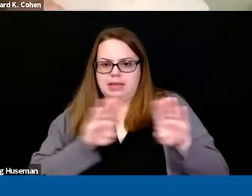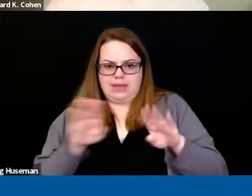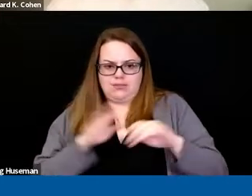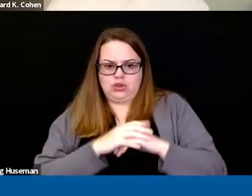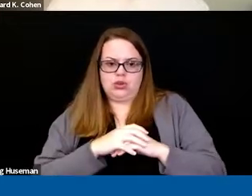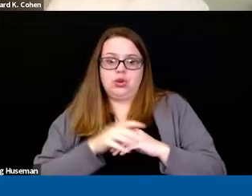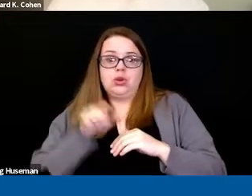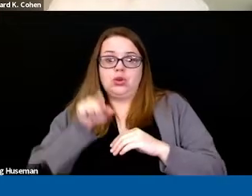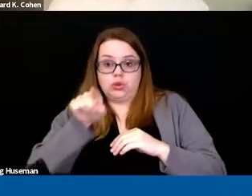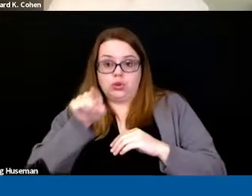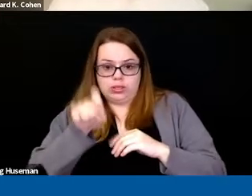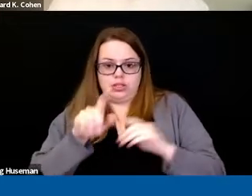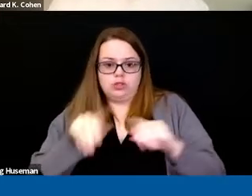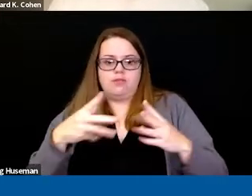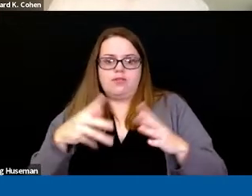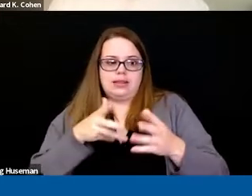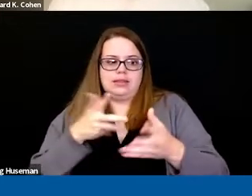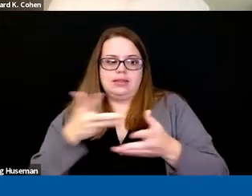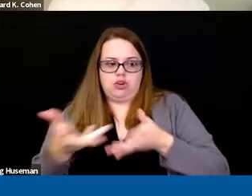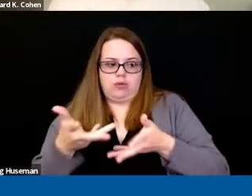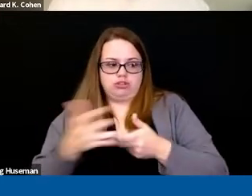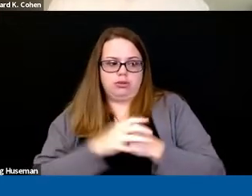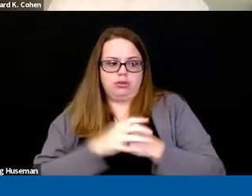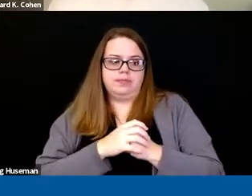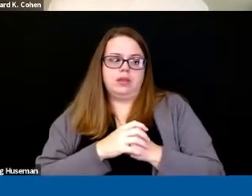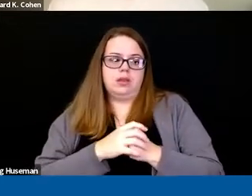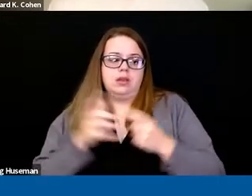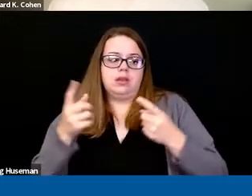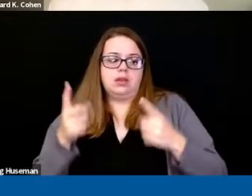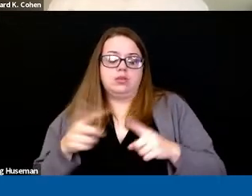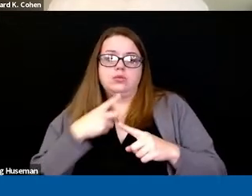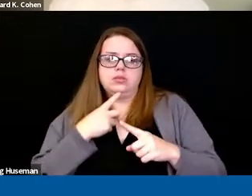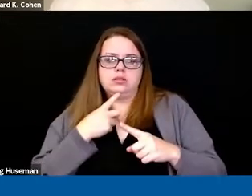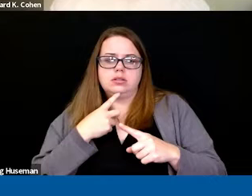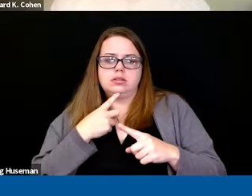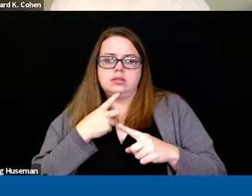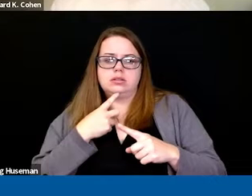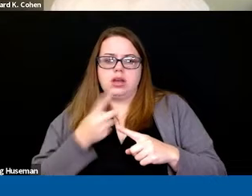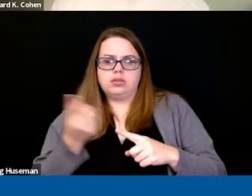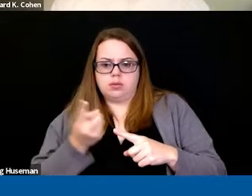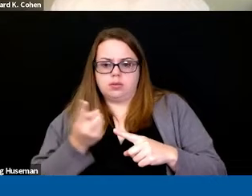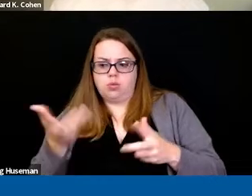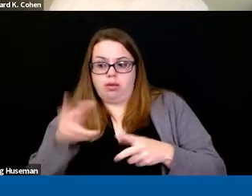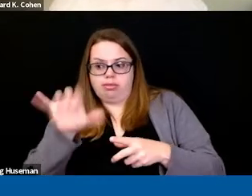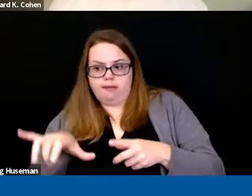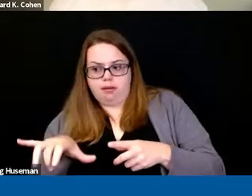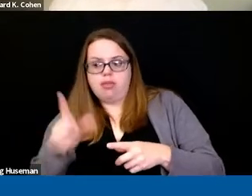You need to provide the interaction. And once you tell someone what something is, they'll know how to use it.